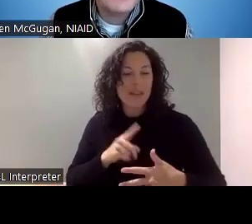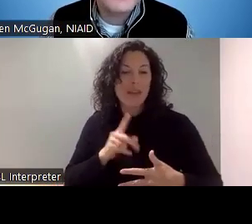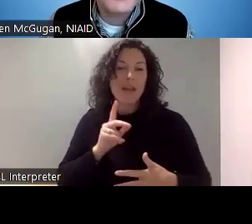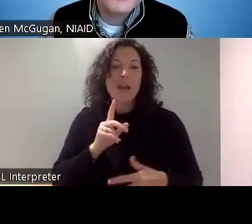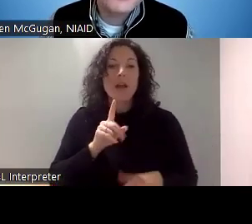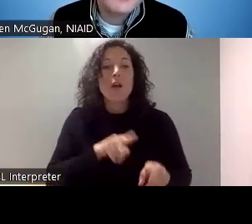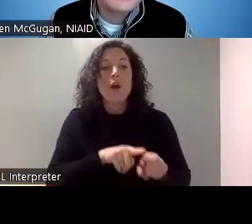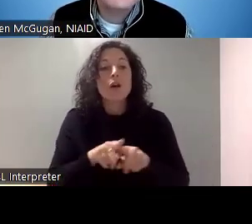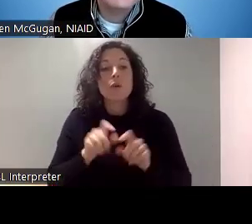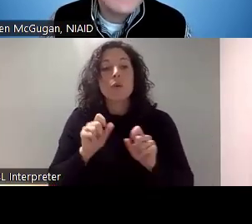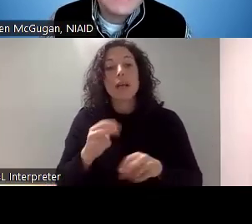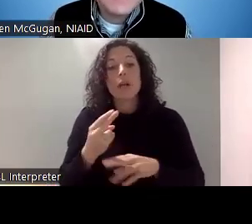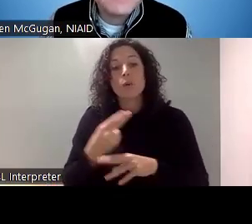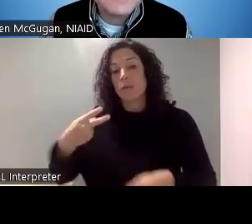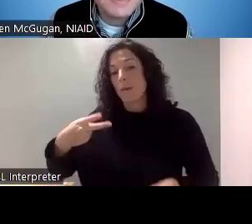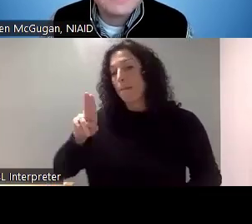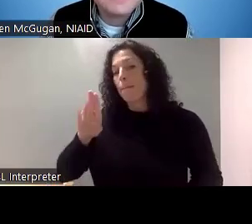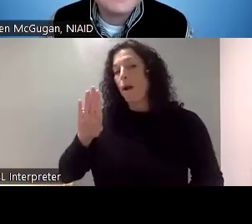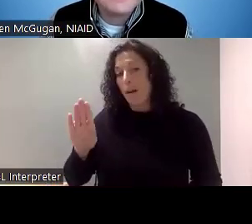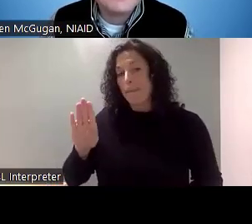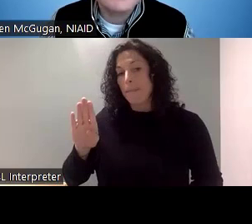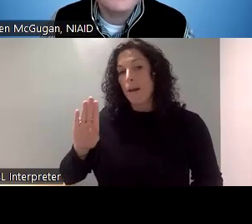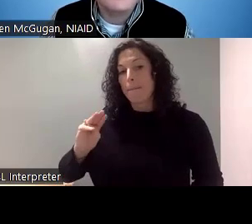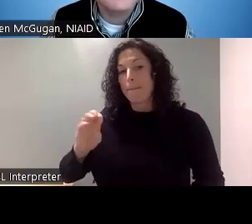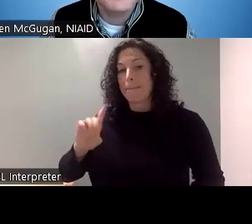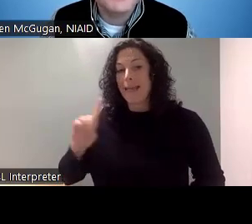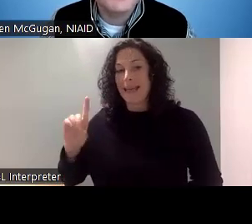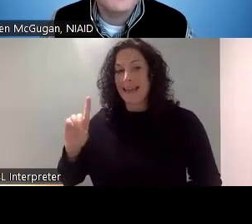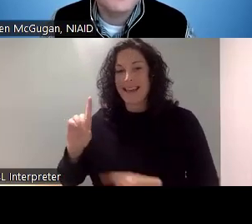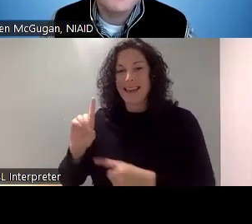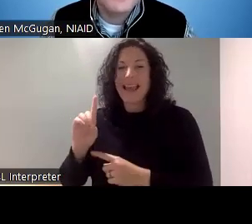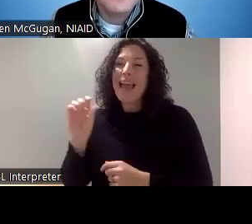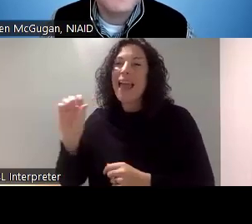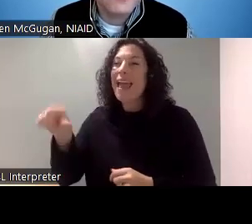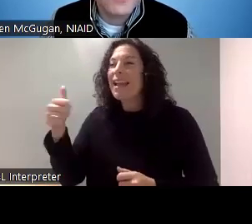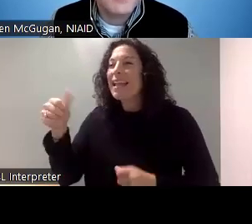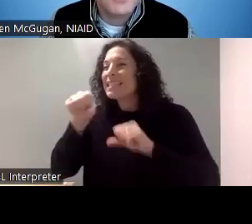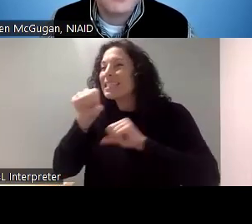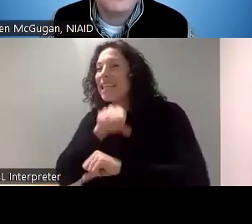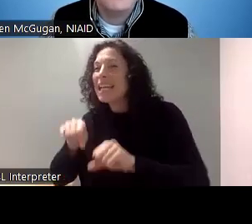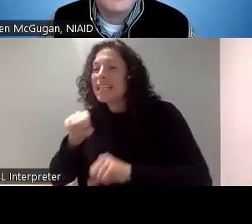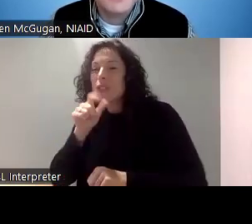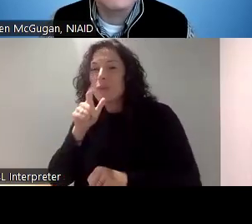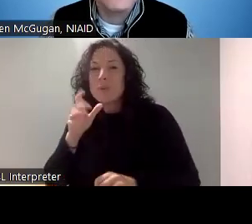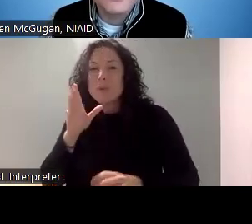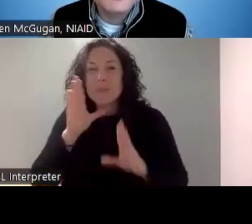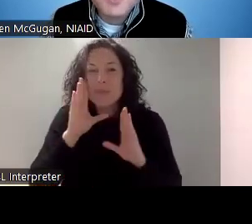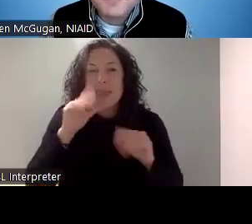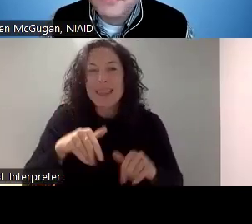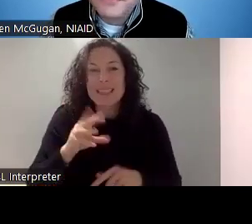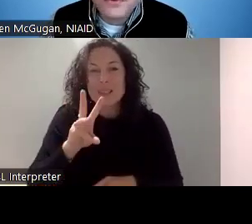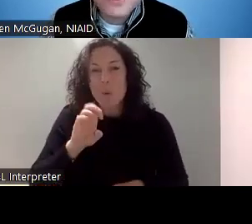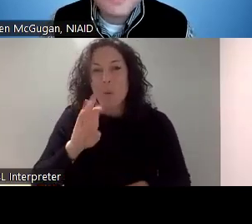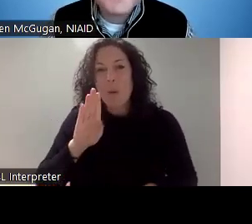and I'm sure that any of the scientists listening to this particular webinar have used PubMed before.